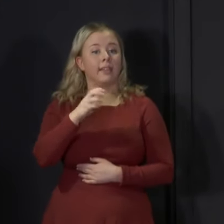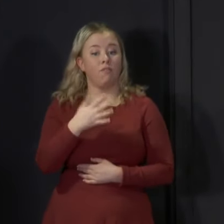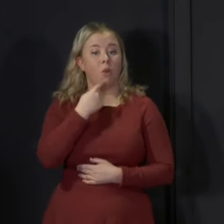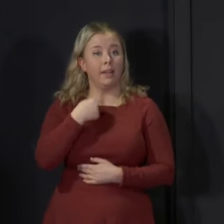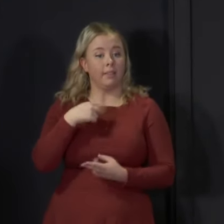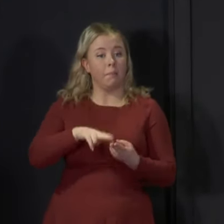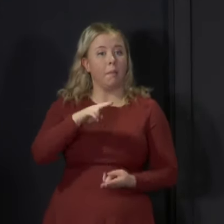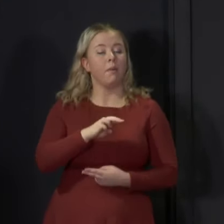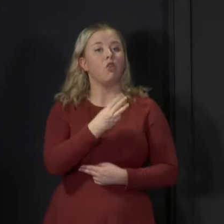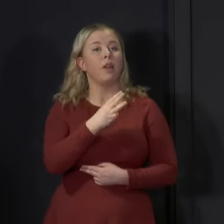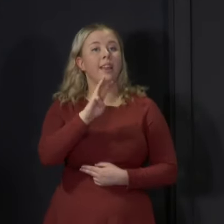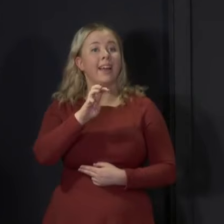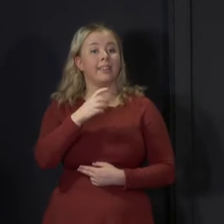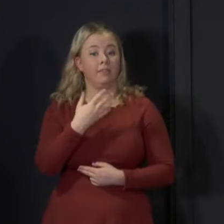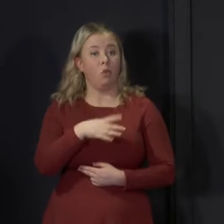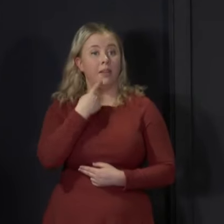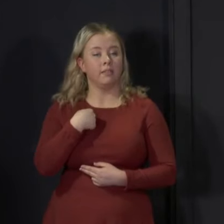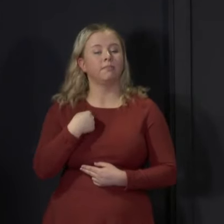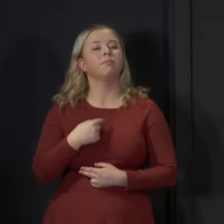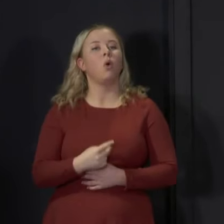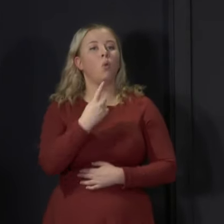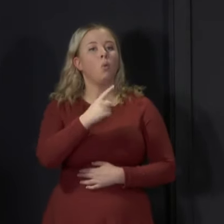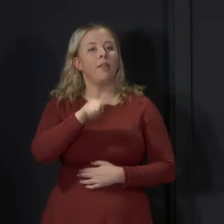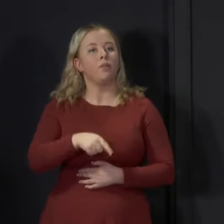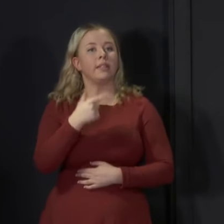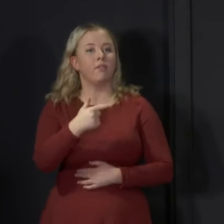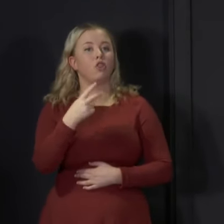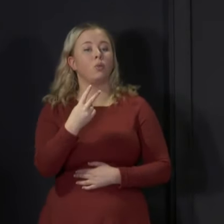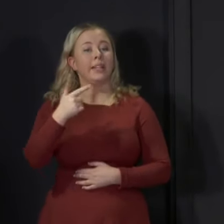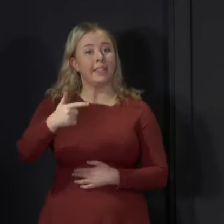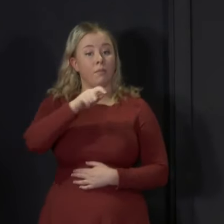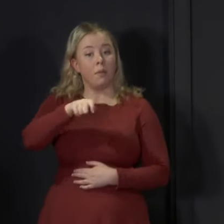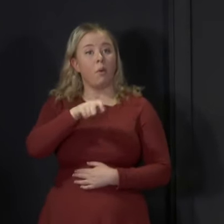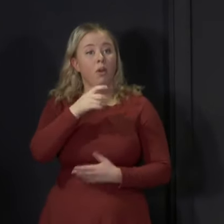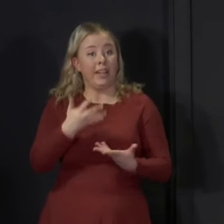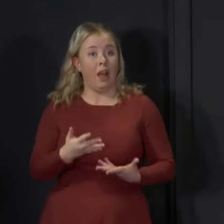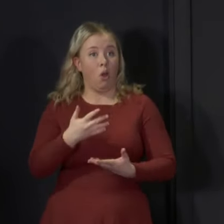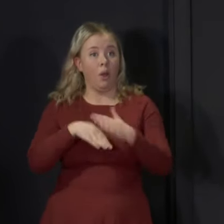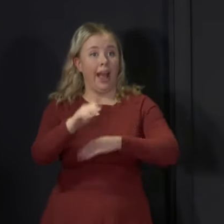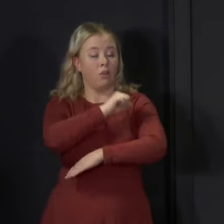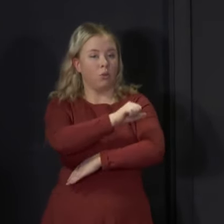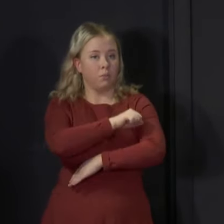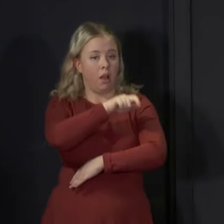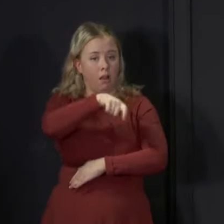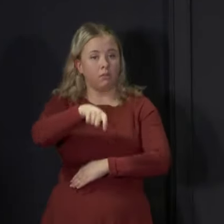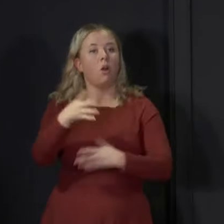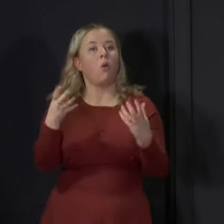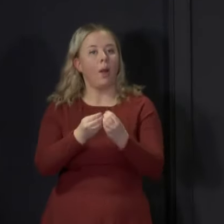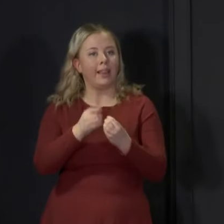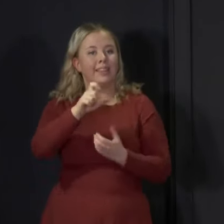A total of 1,727 patients are currently in hospital with either confirmed or suspected